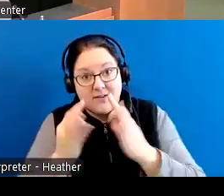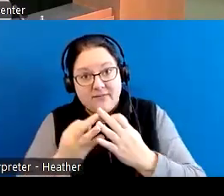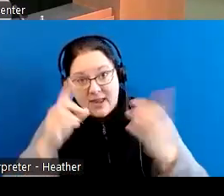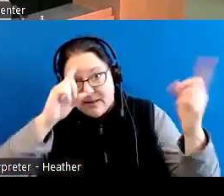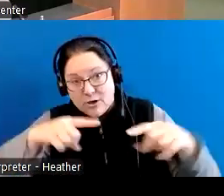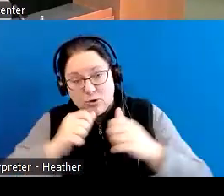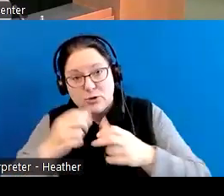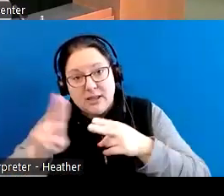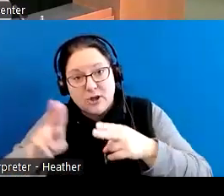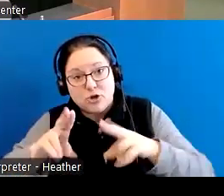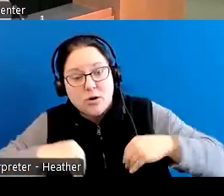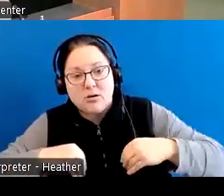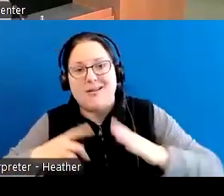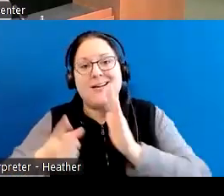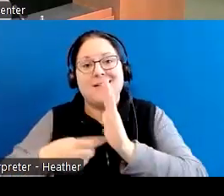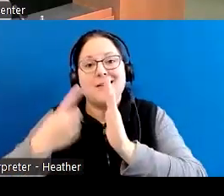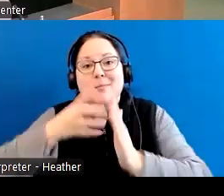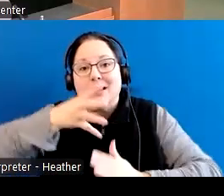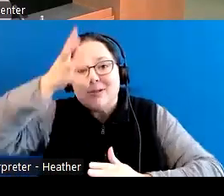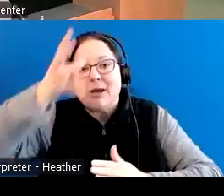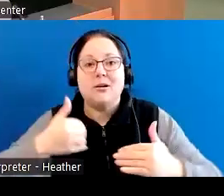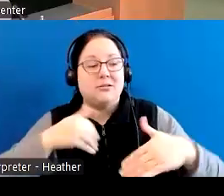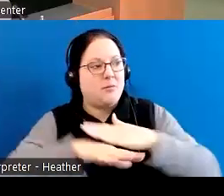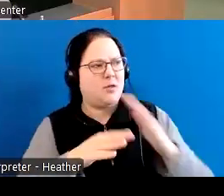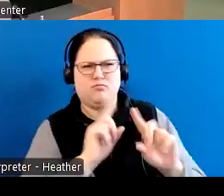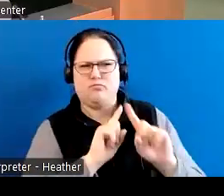folks know that sometimes parents come in with different expectations of what this admission is